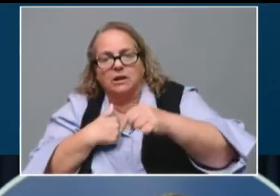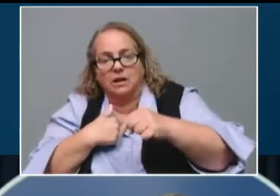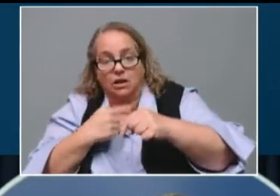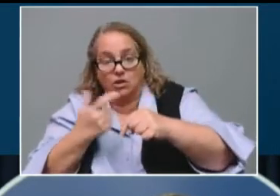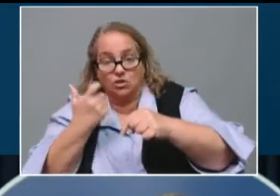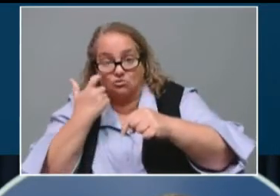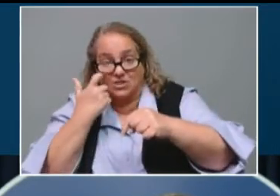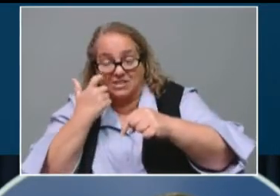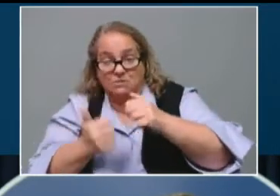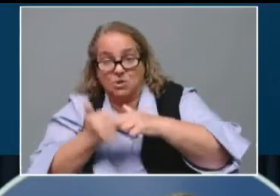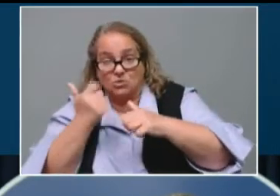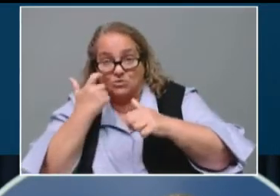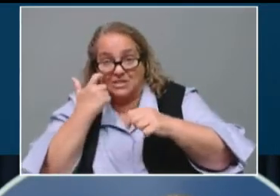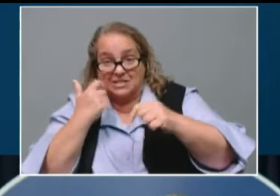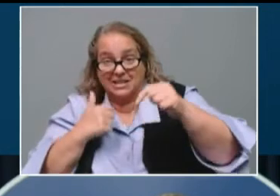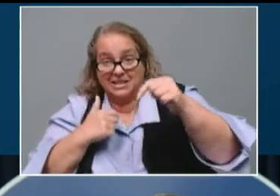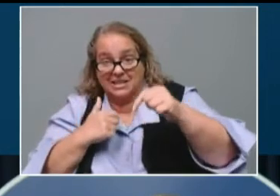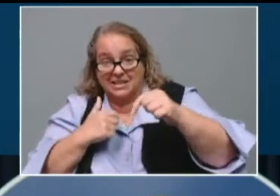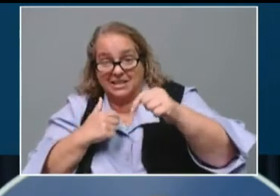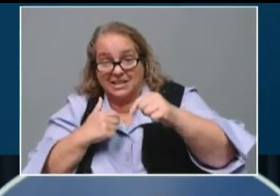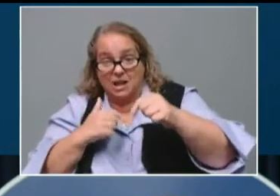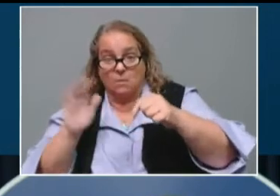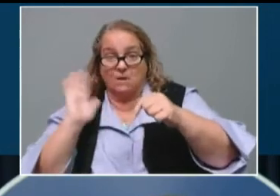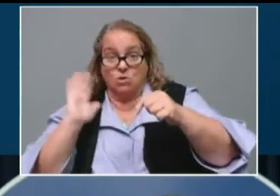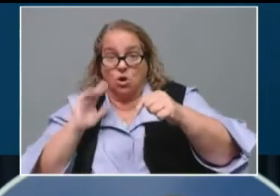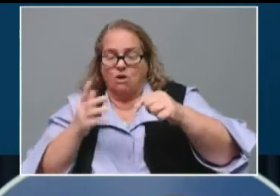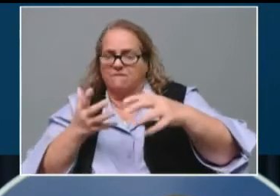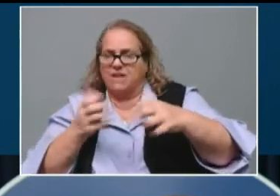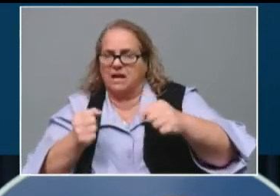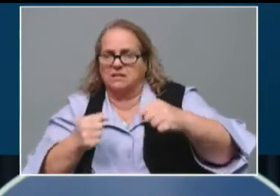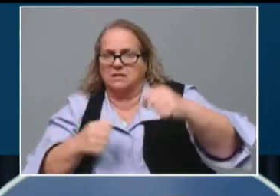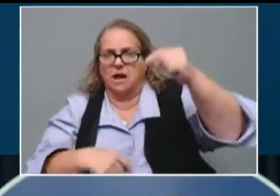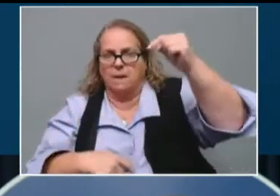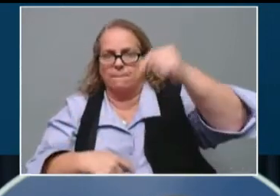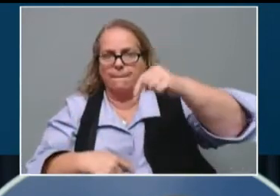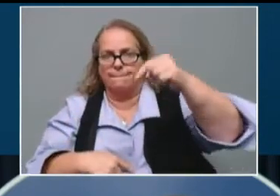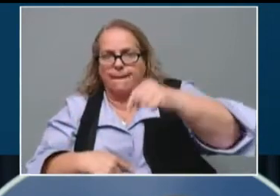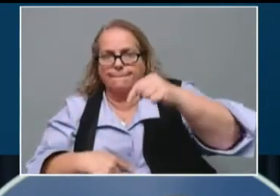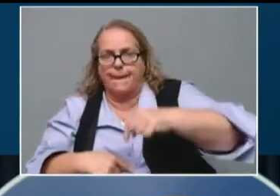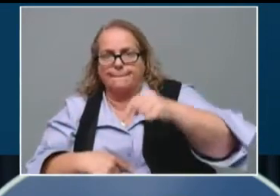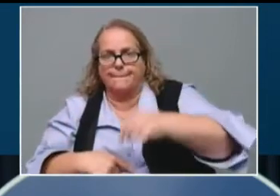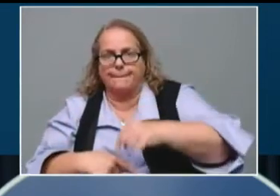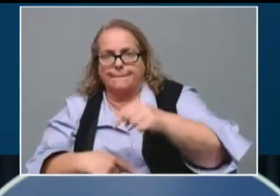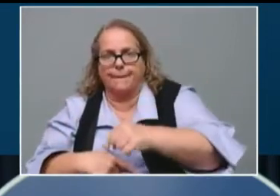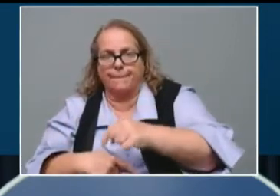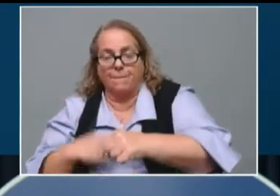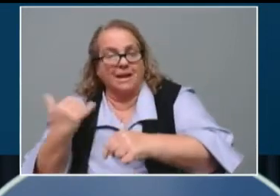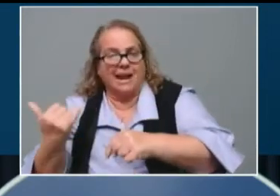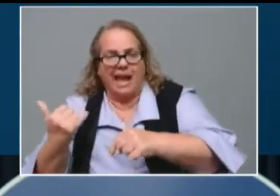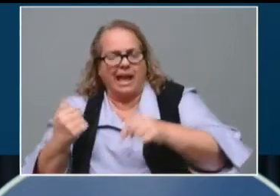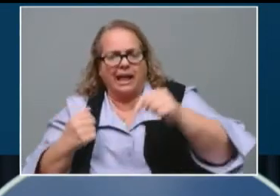decreasing very quickly. That is no longer the case. Um We normally been oh